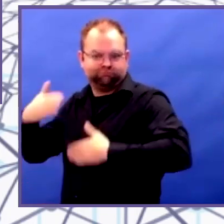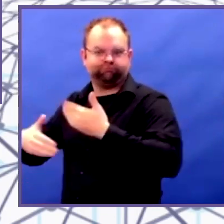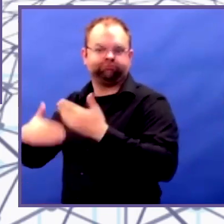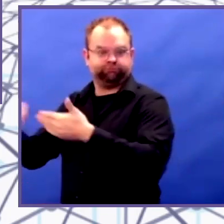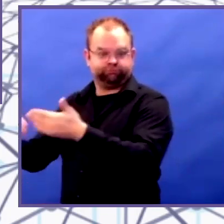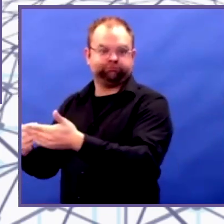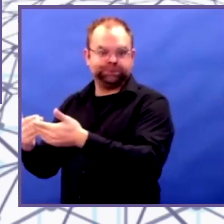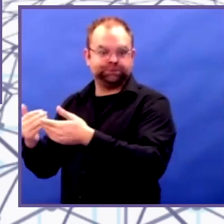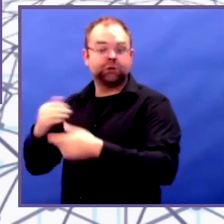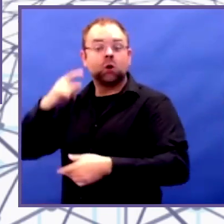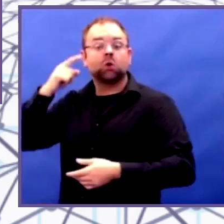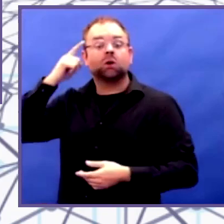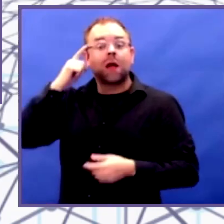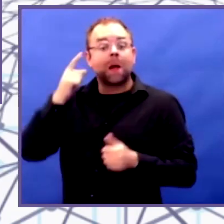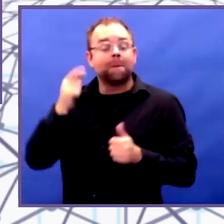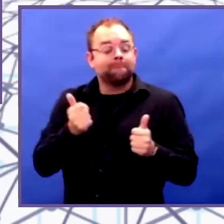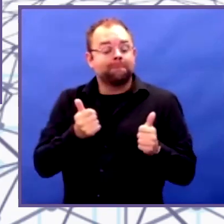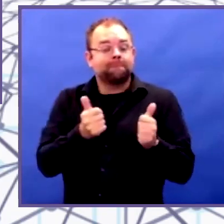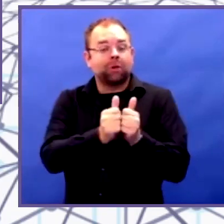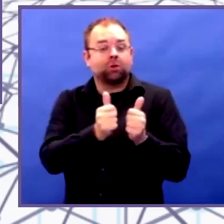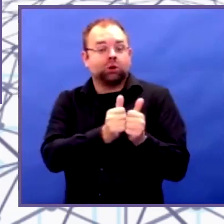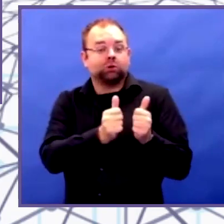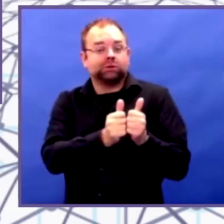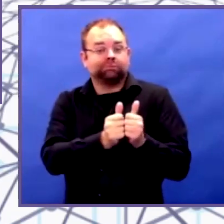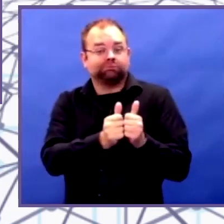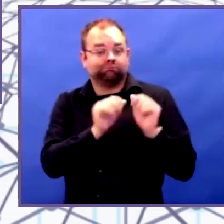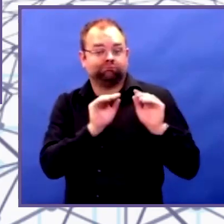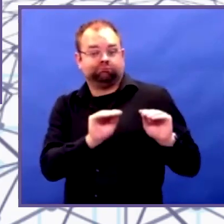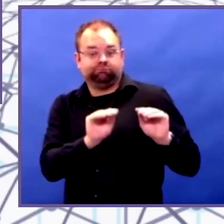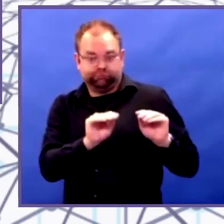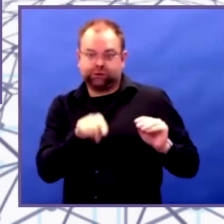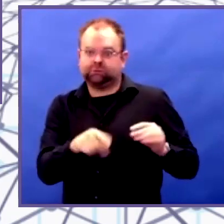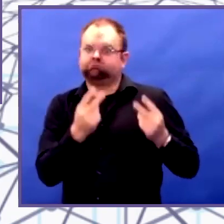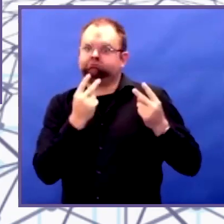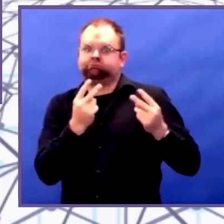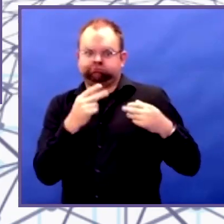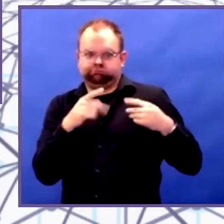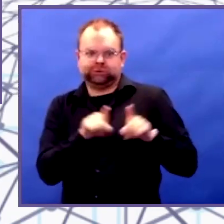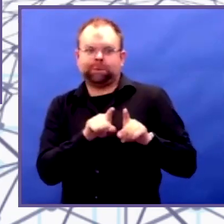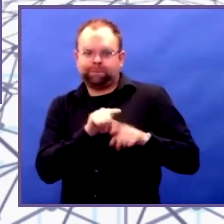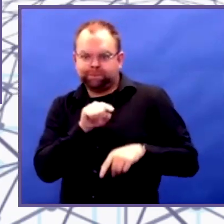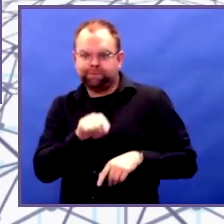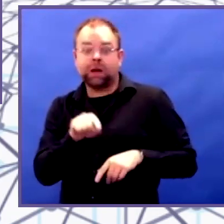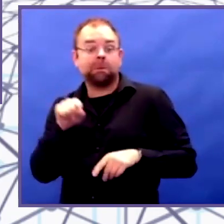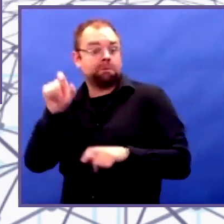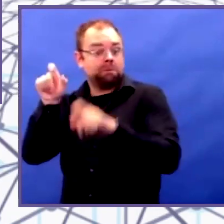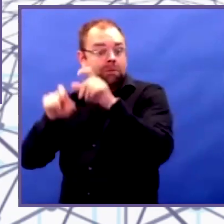in order for us to overcome the defeatist mentality, because our persons with disabilities